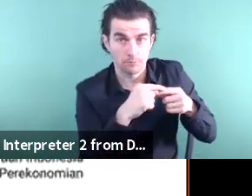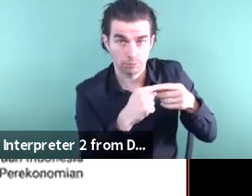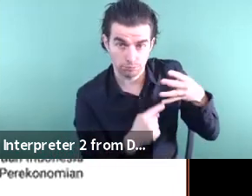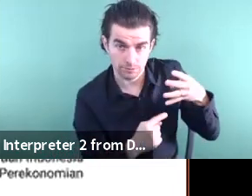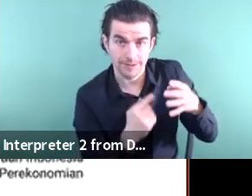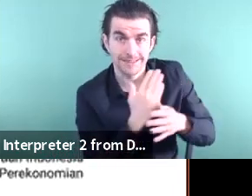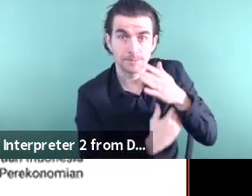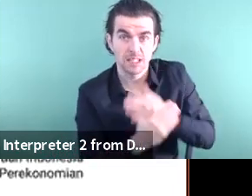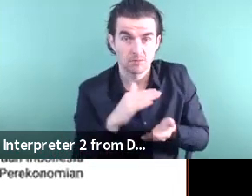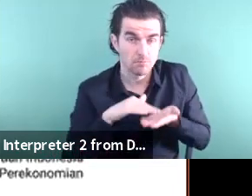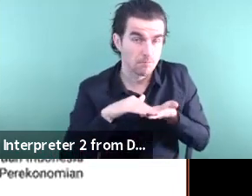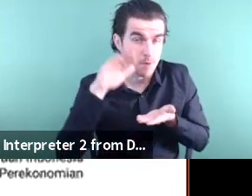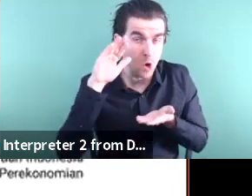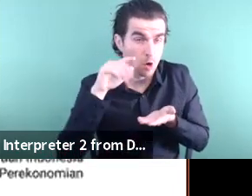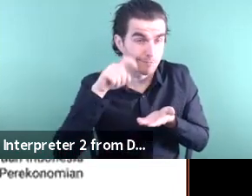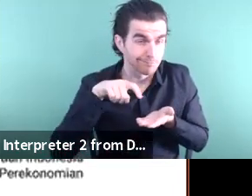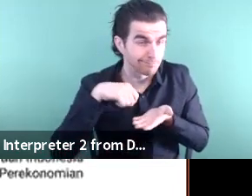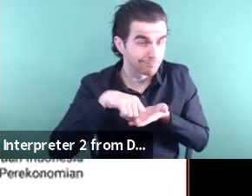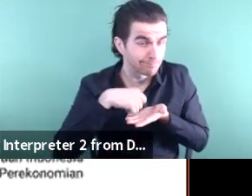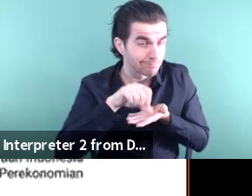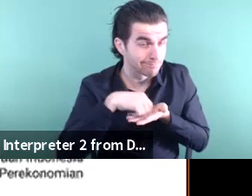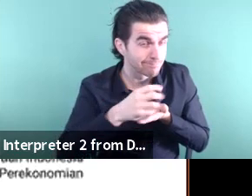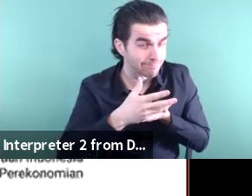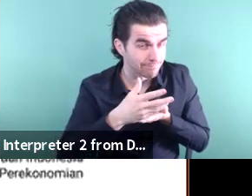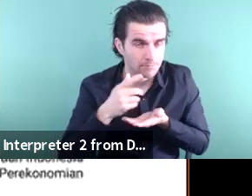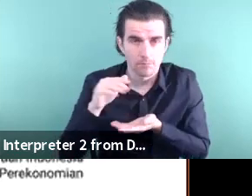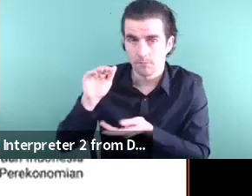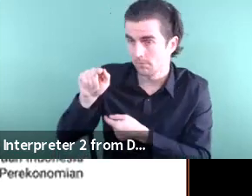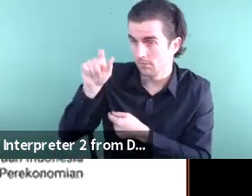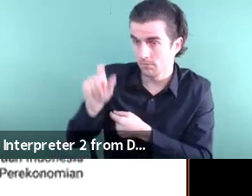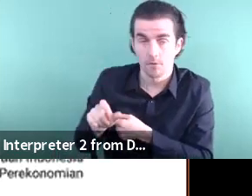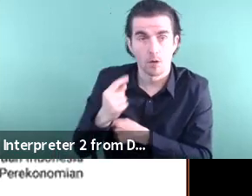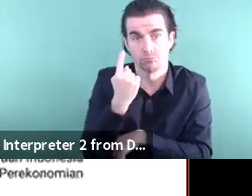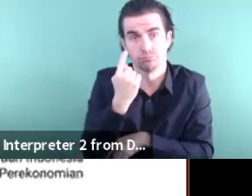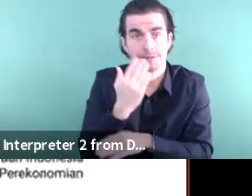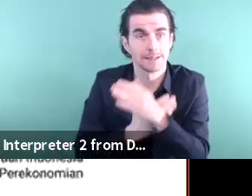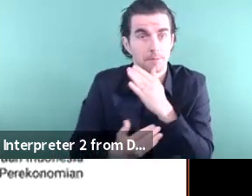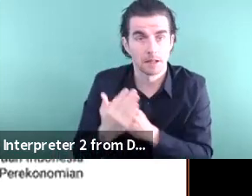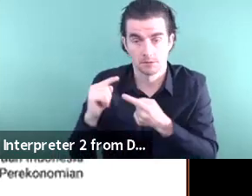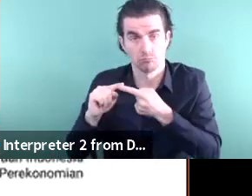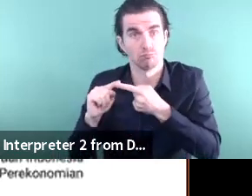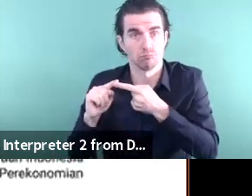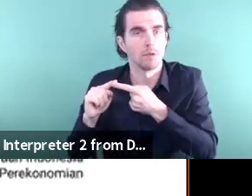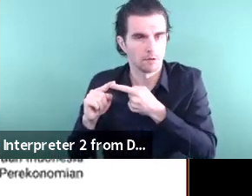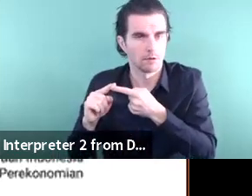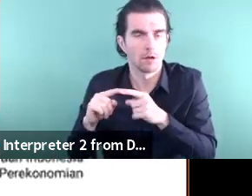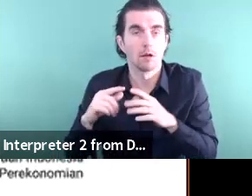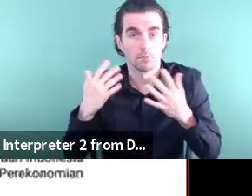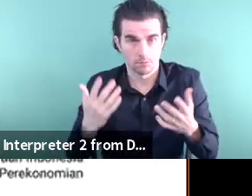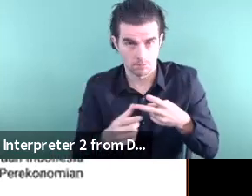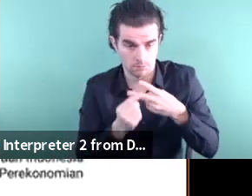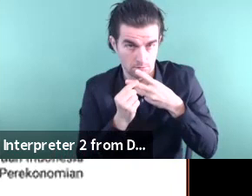about education and labour but we also see what other kinds of socio-economic outcomes where